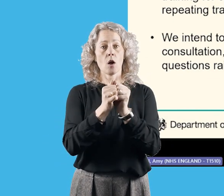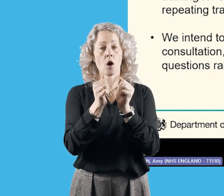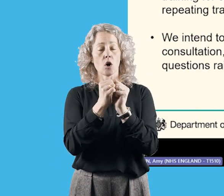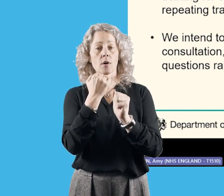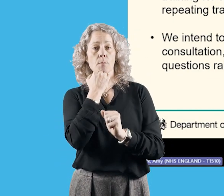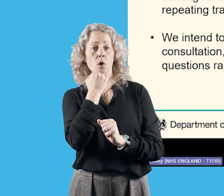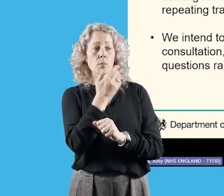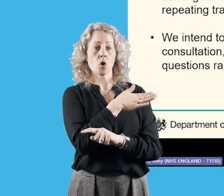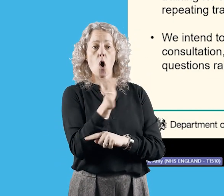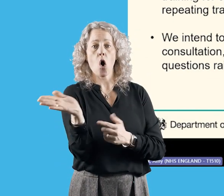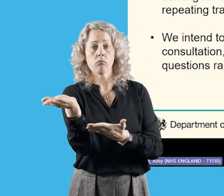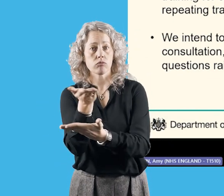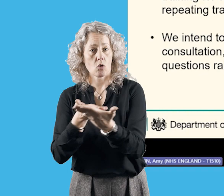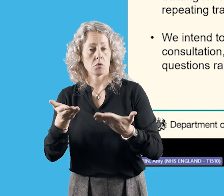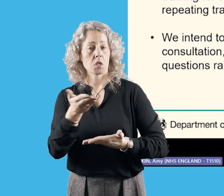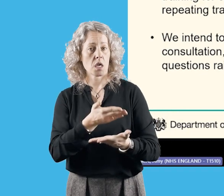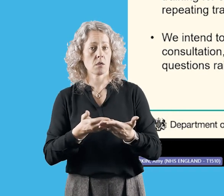consultation questions were over 50%.